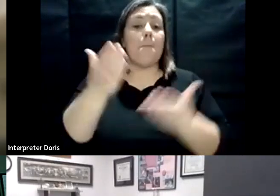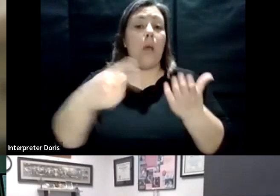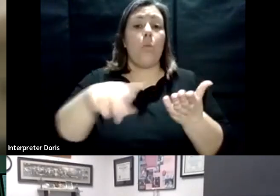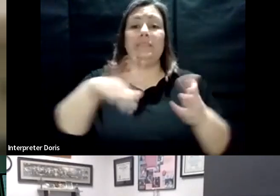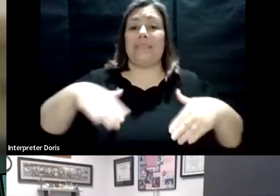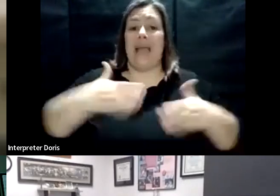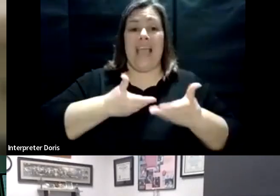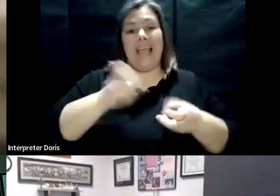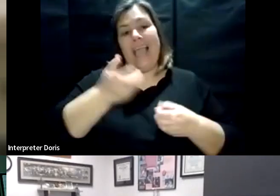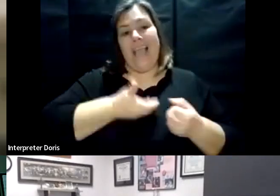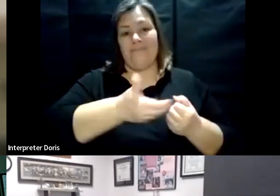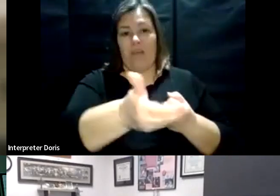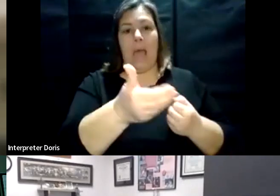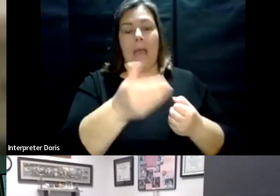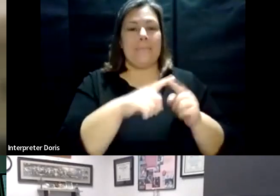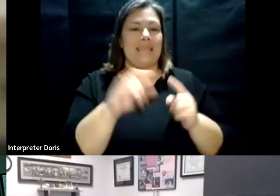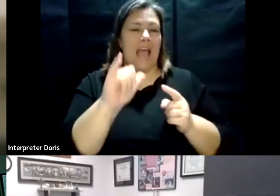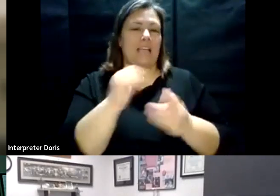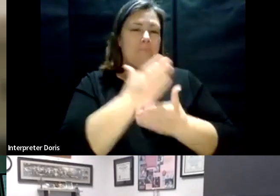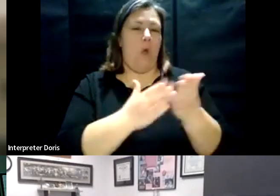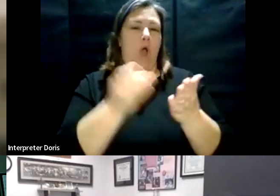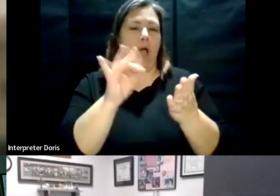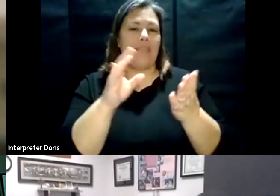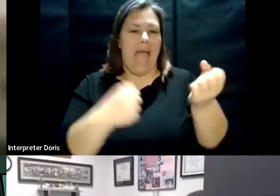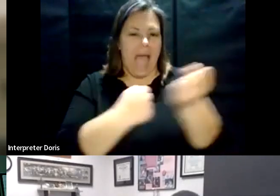But we were really going a step above person centered with con I remember control to really ensure that consumers are at the able and leading this. You may not have been invited.